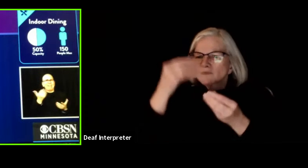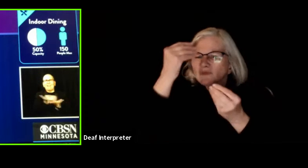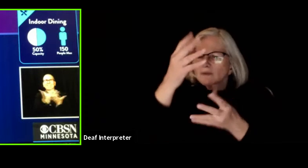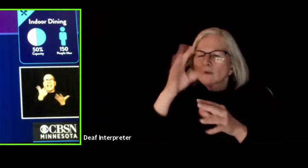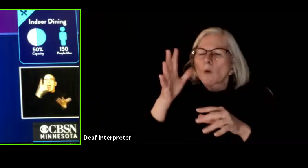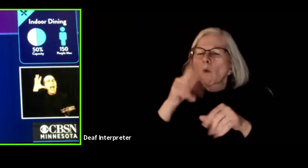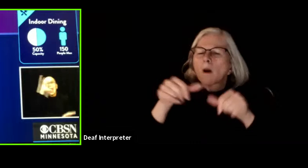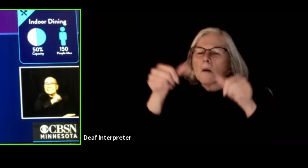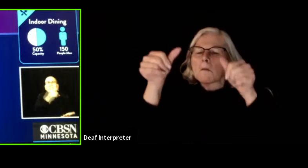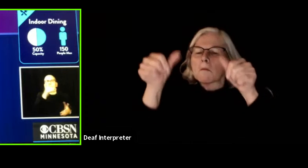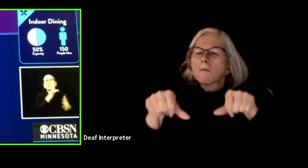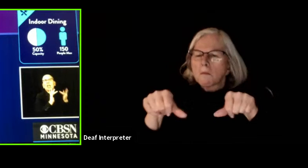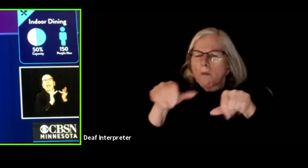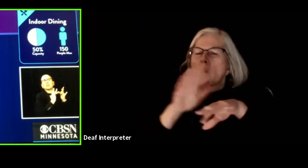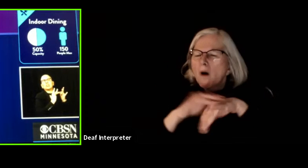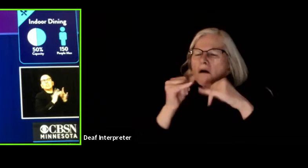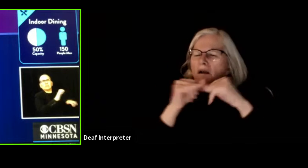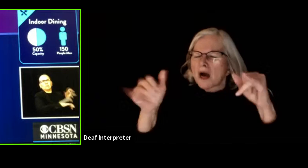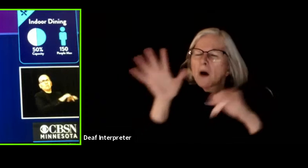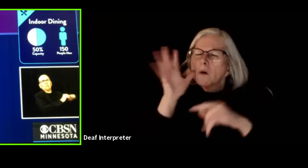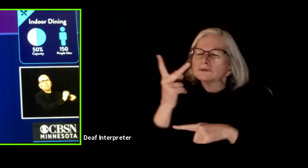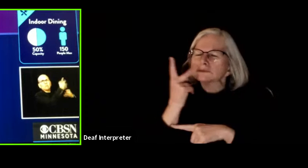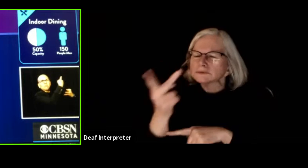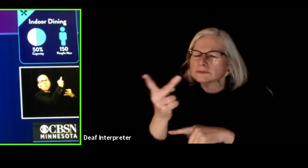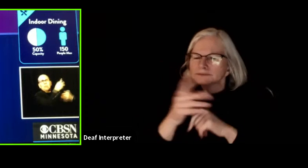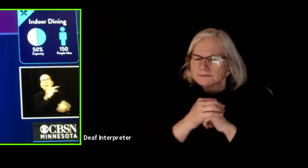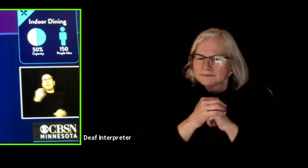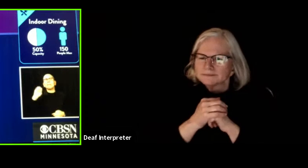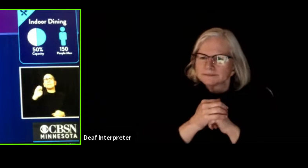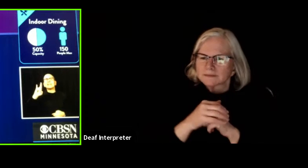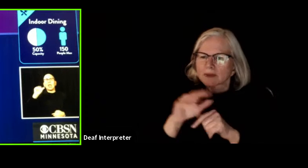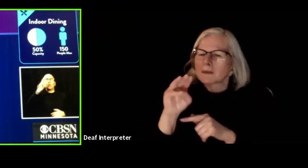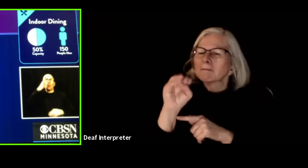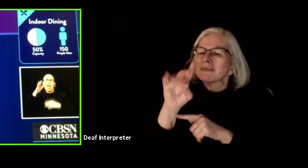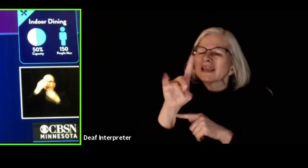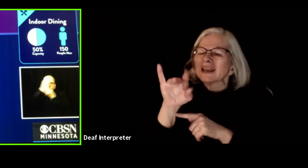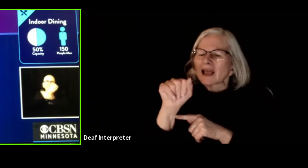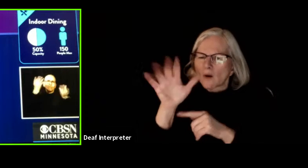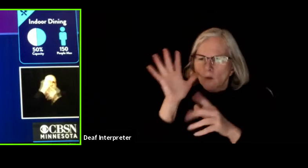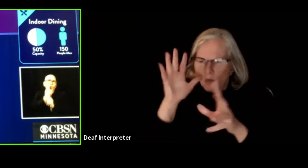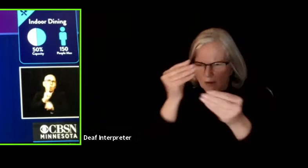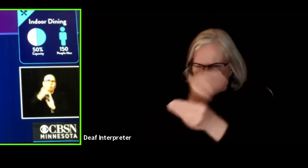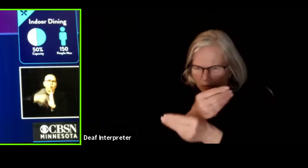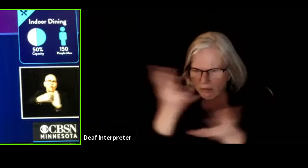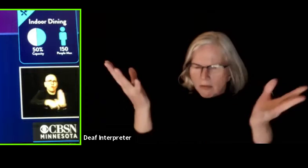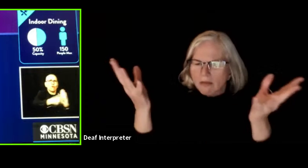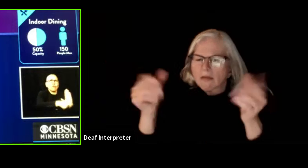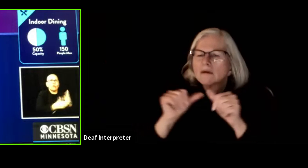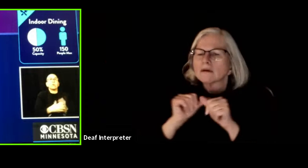THE MEDIA WILL DO A GOOD JOB OF DISSEMINATING THE INFORMATION. BUILT RESTAURANTS AND BARS HENNEPIN COUNTY BACK TO 50%